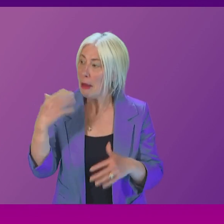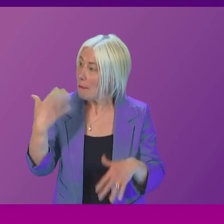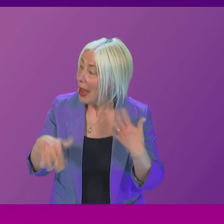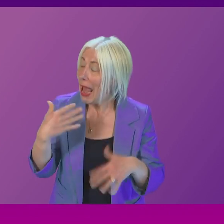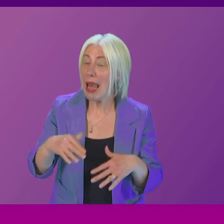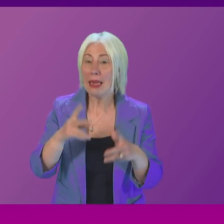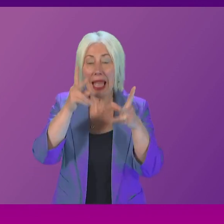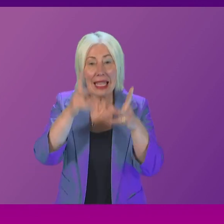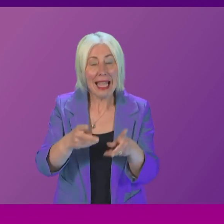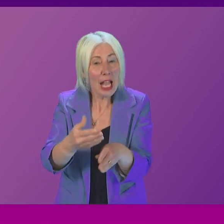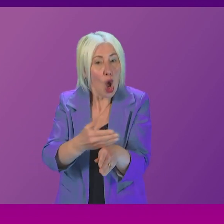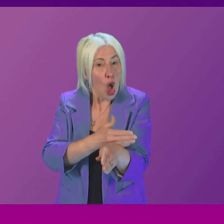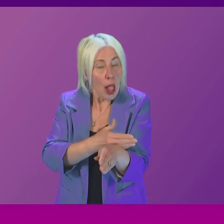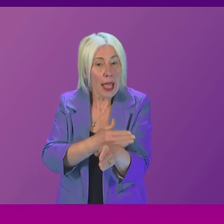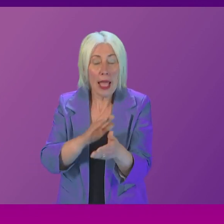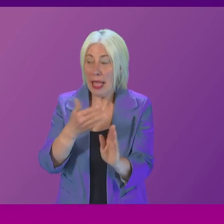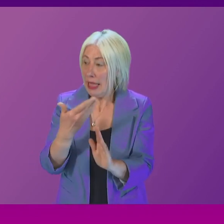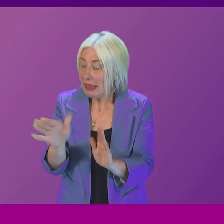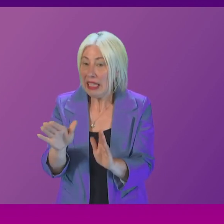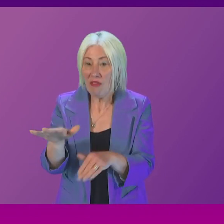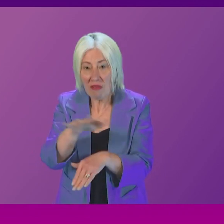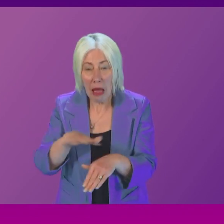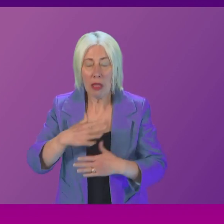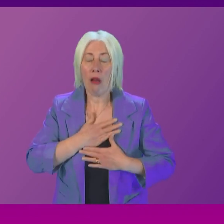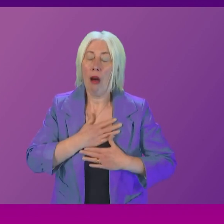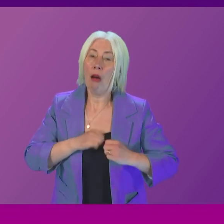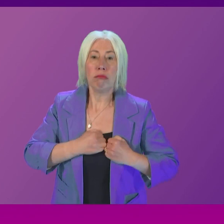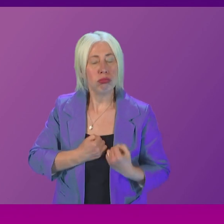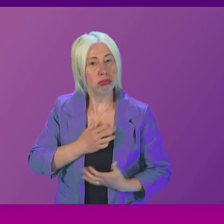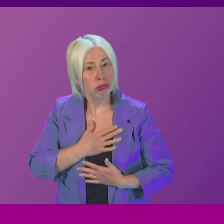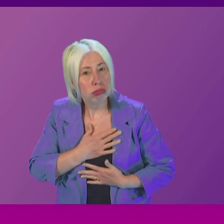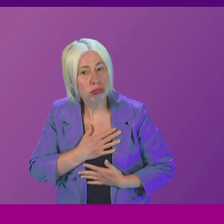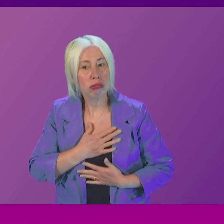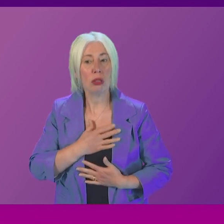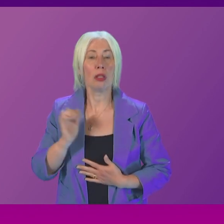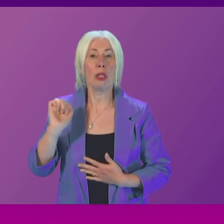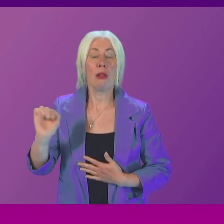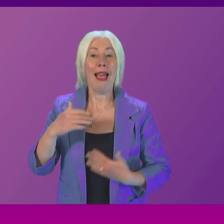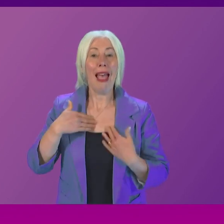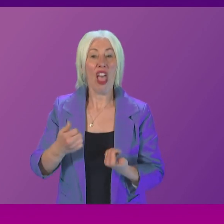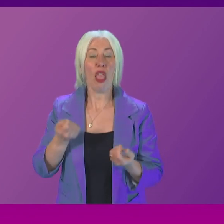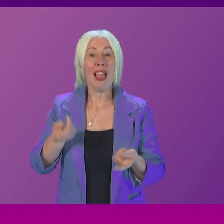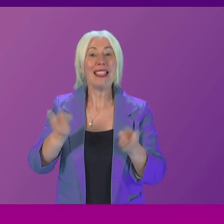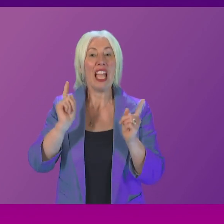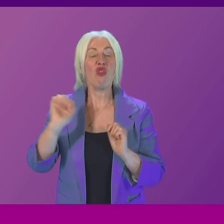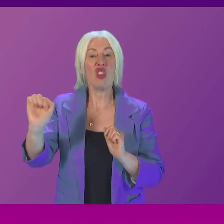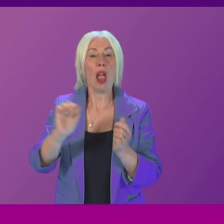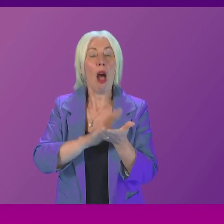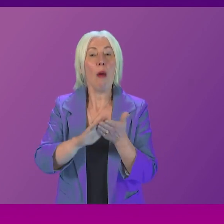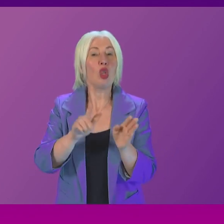early, leaving behind heartbroken families. As health secretary, Humza Yousaf failed to get a grip on NHS waiting lists.